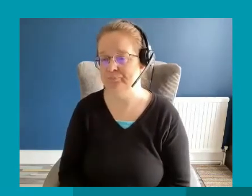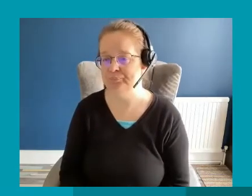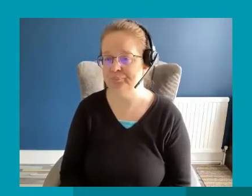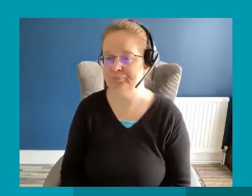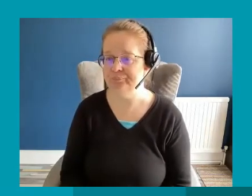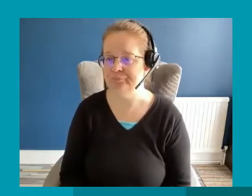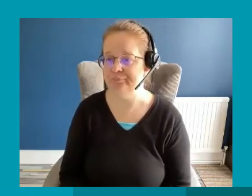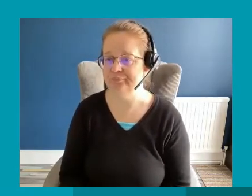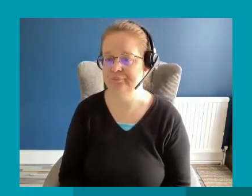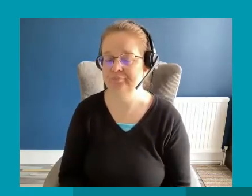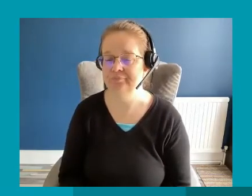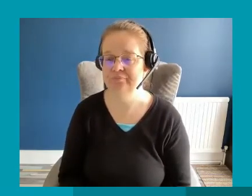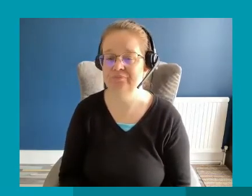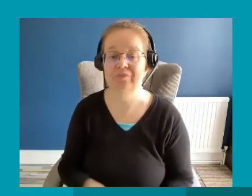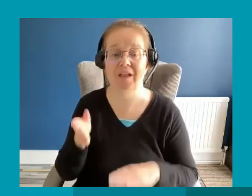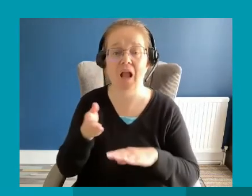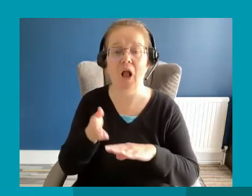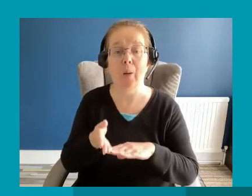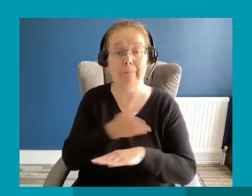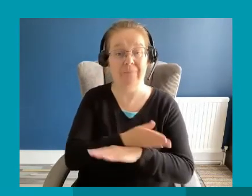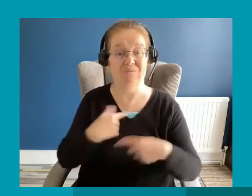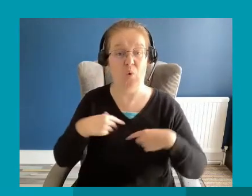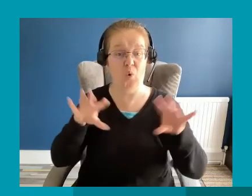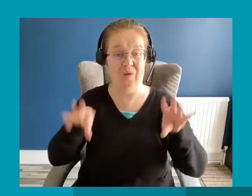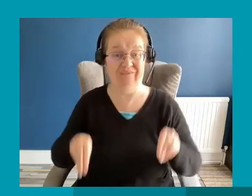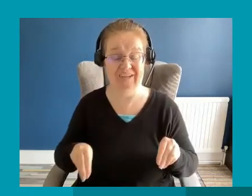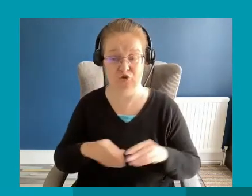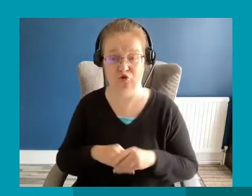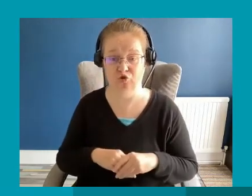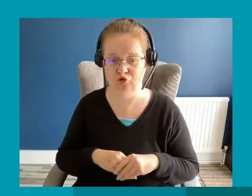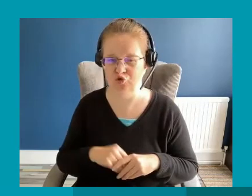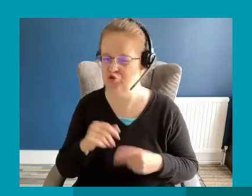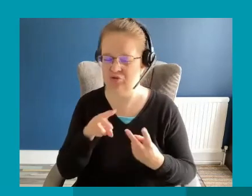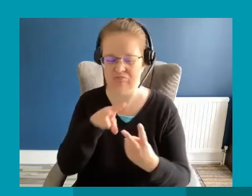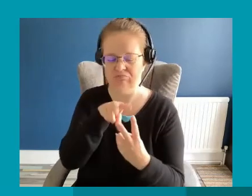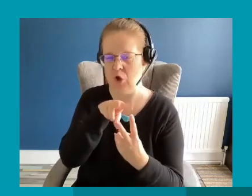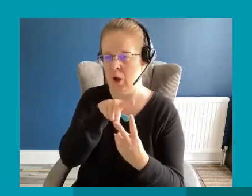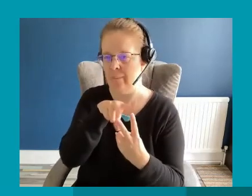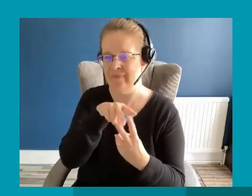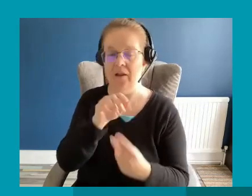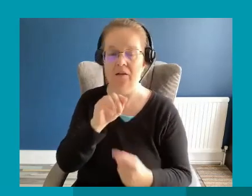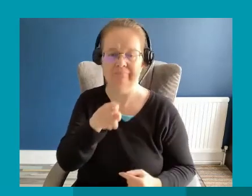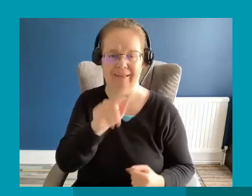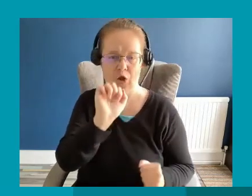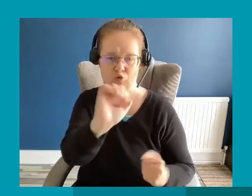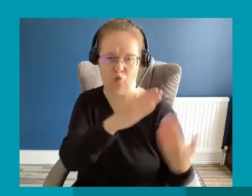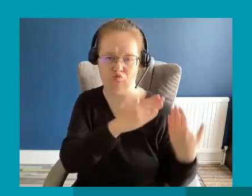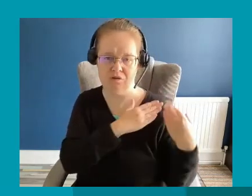OK, before we finish. Couple of things. It is your responsibility to take